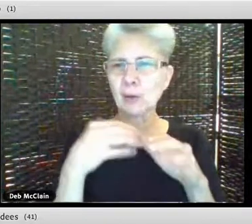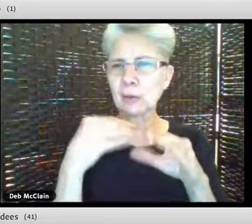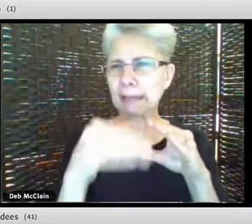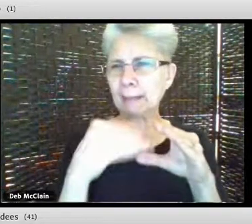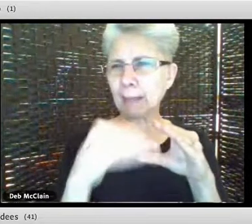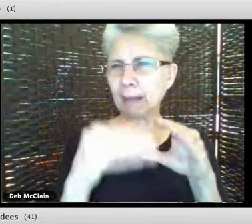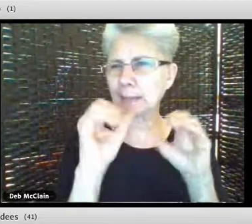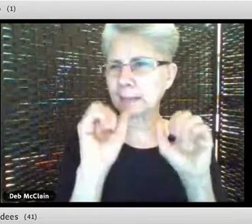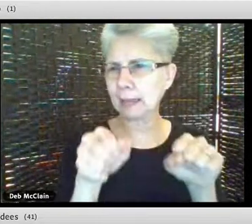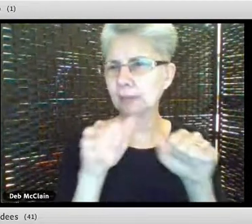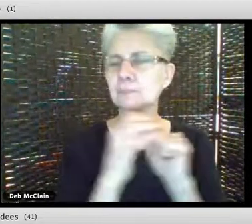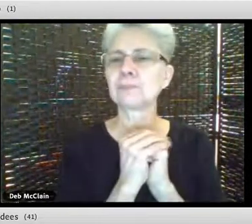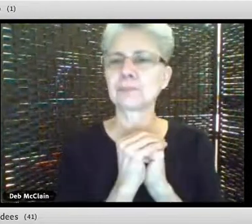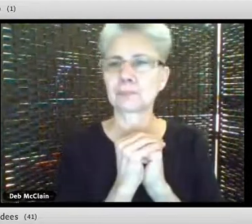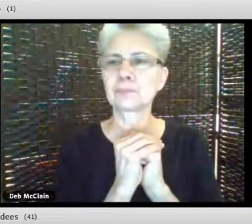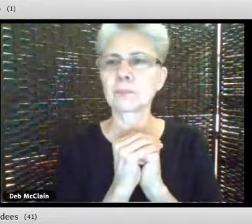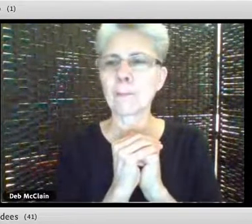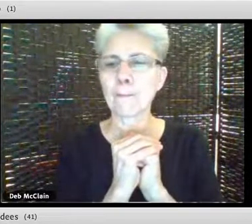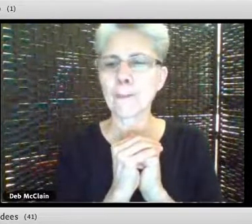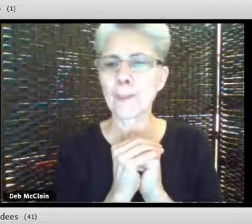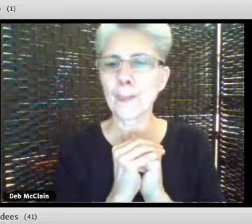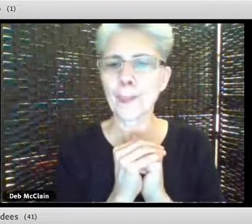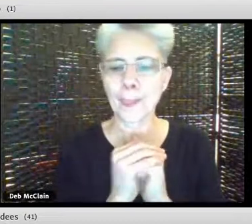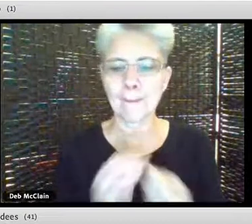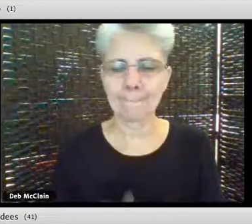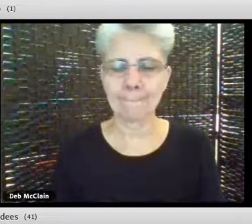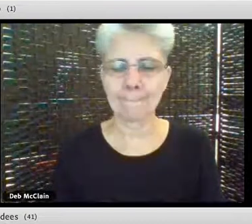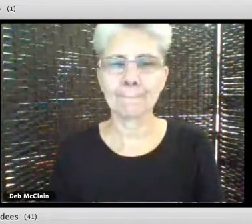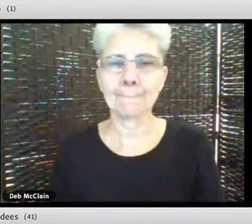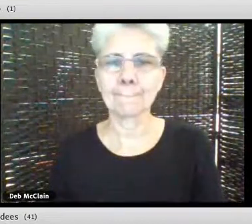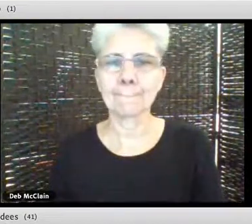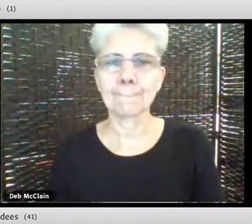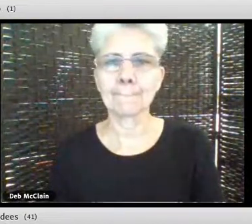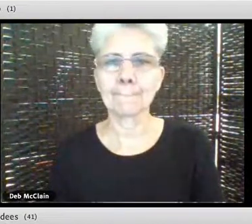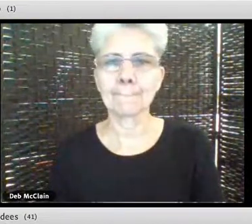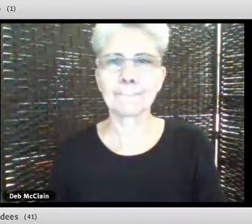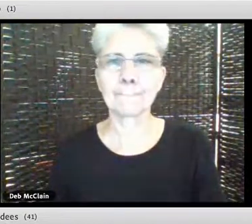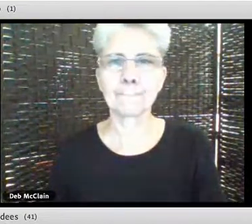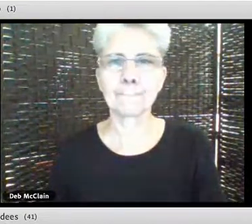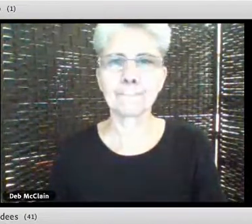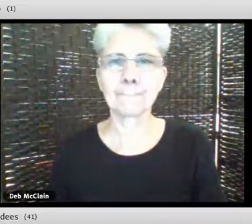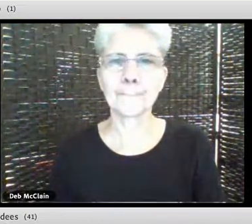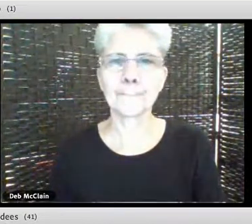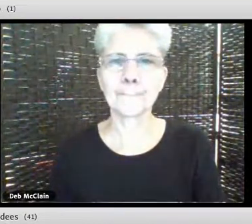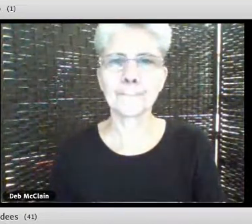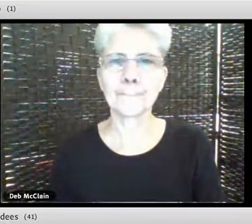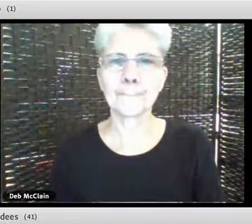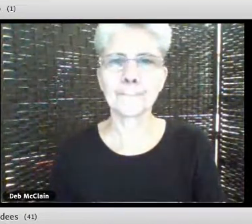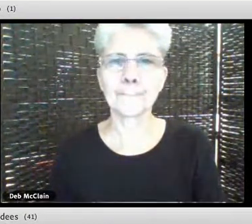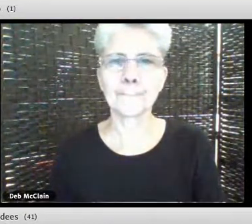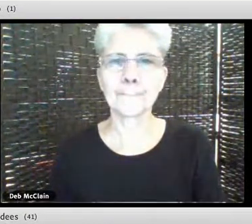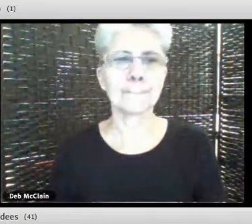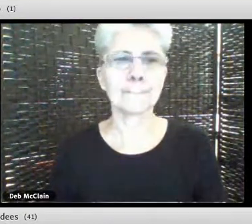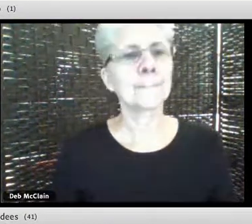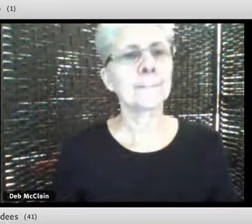in case you want to chat with me and send me an e-mail. Just a second.